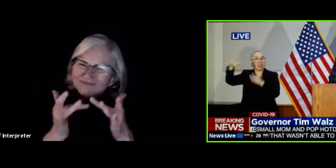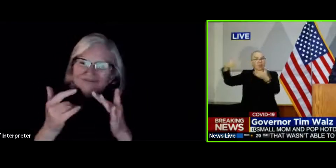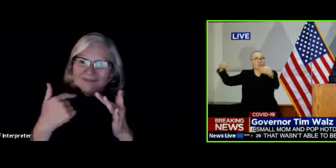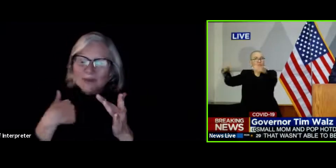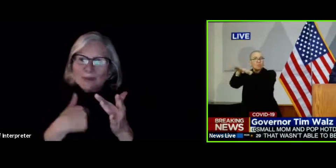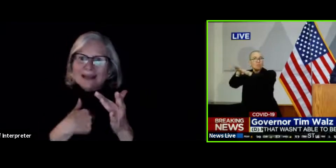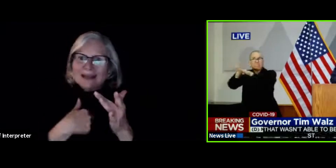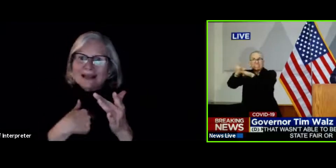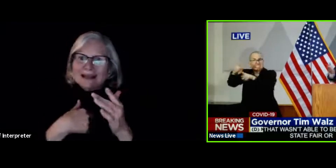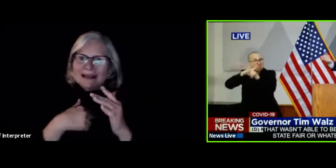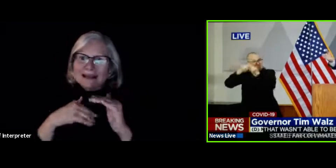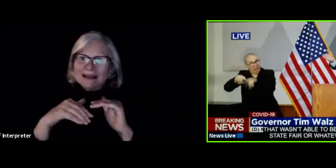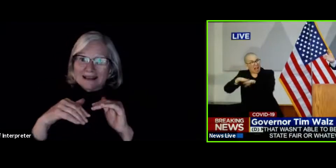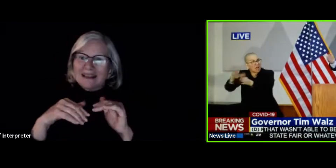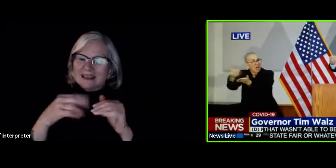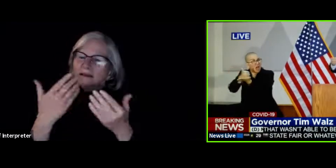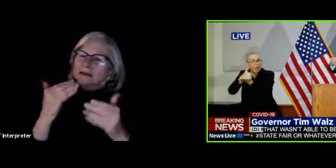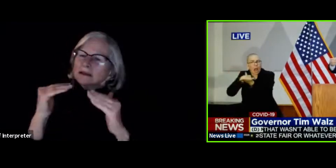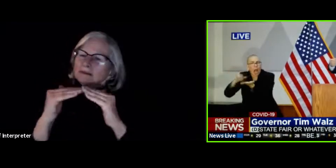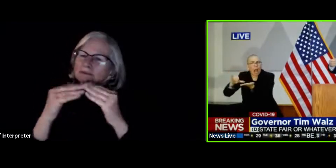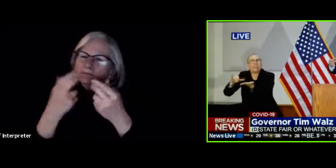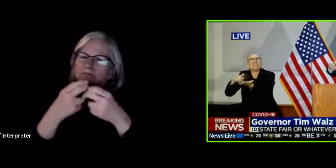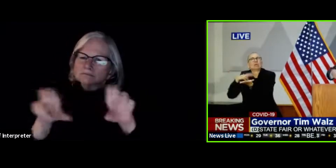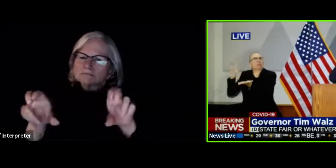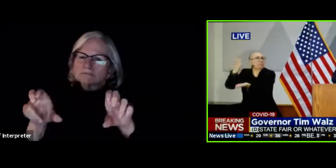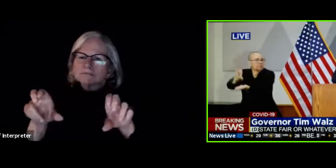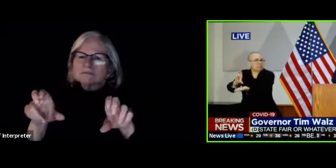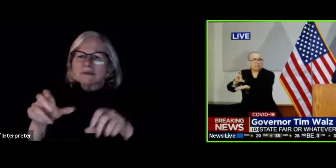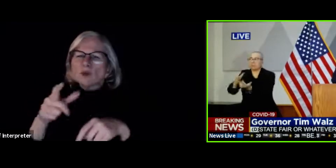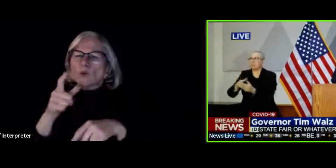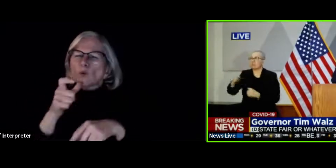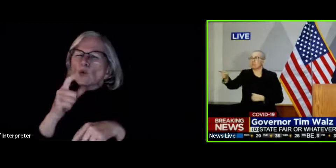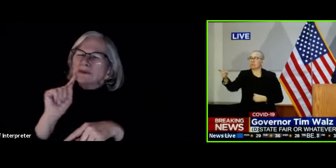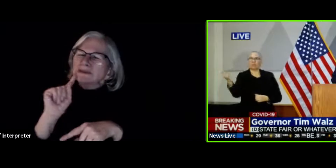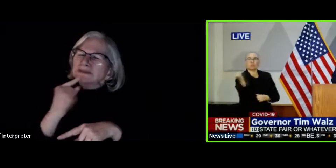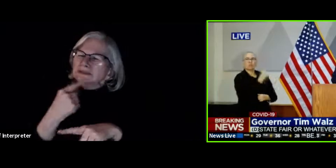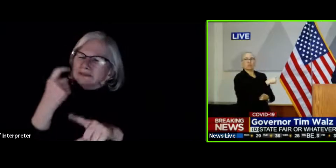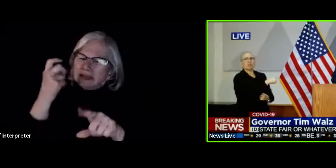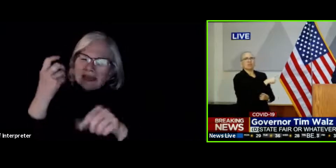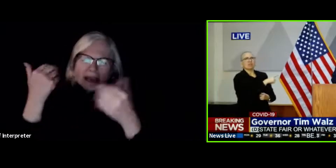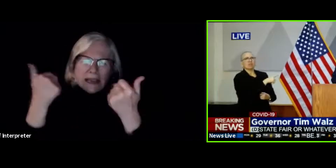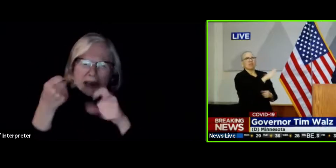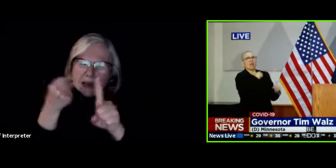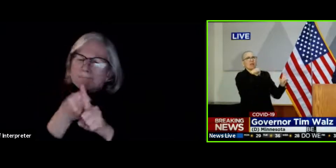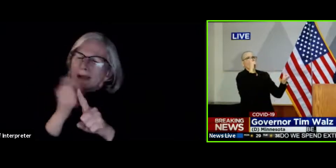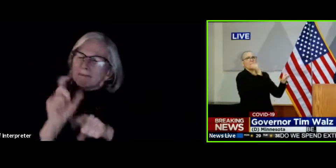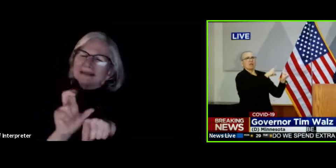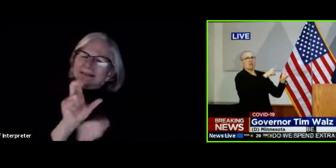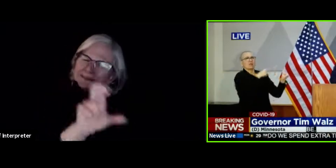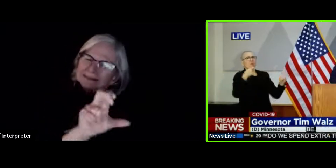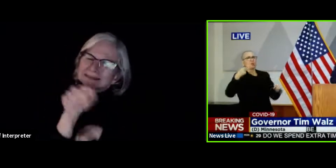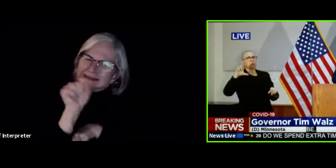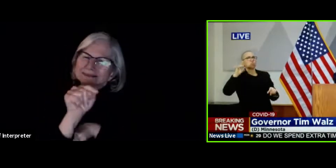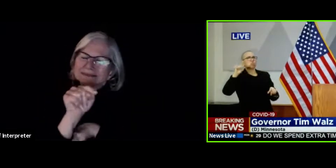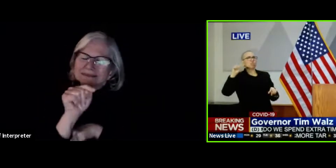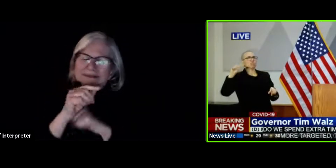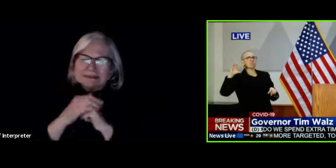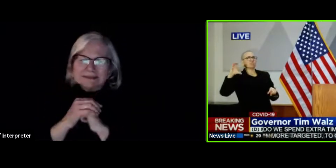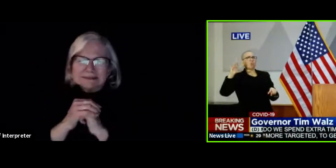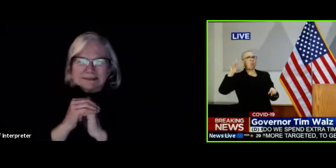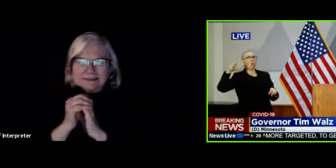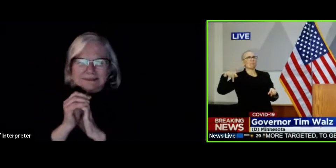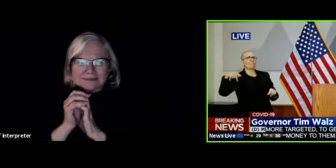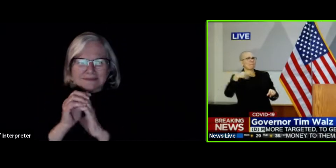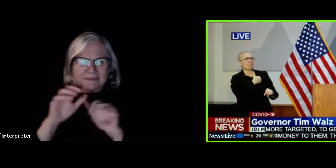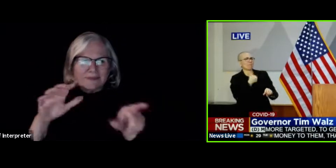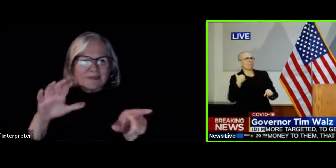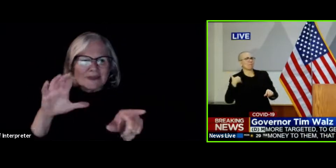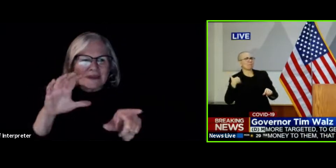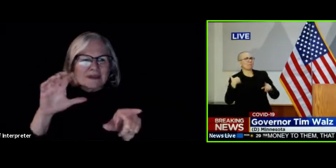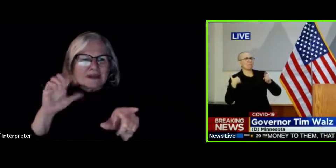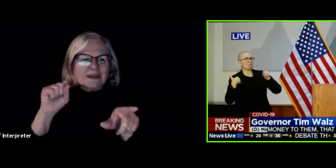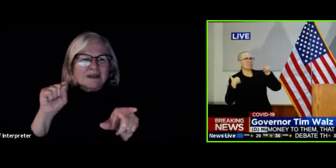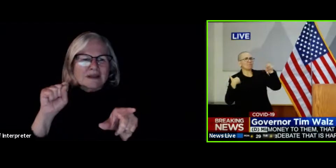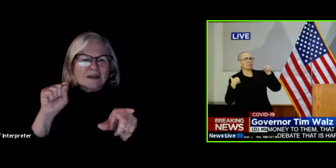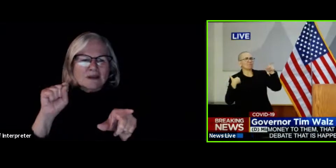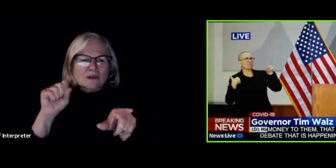SOME OF THAT.